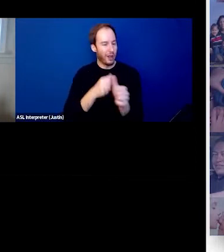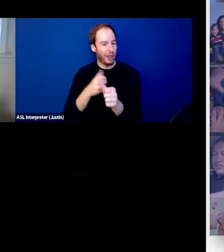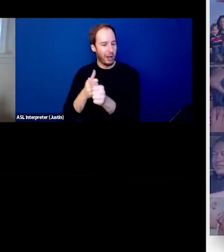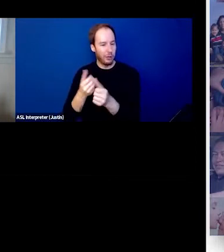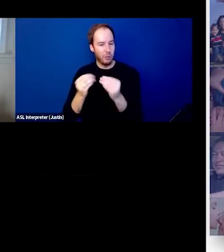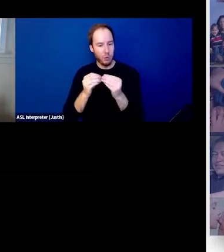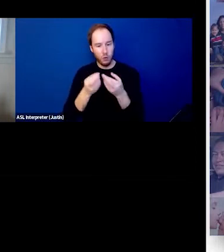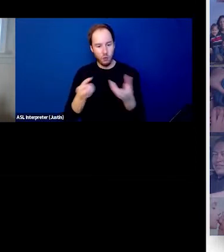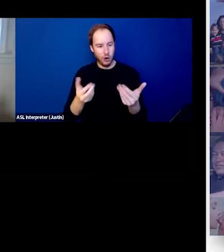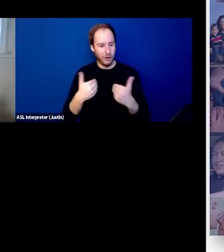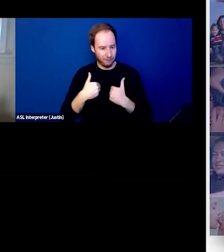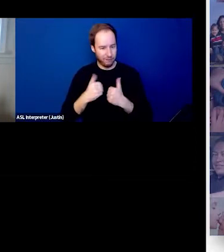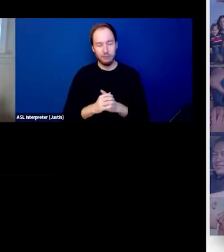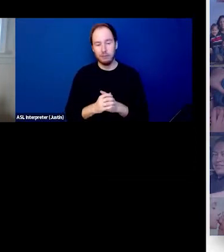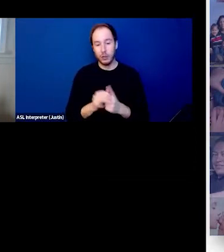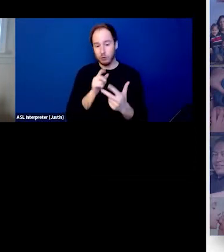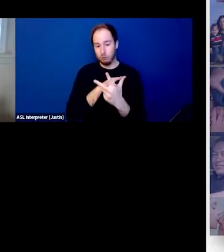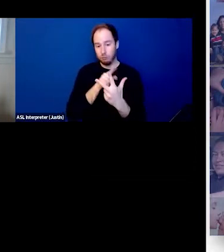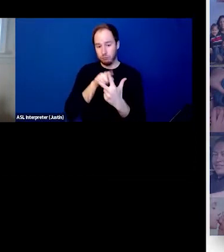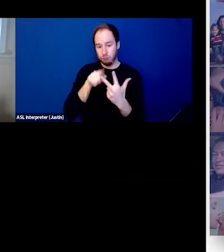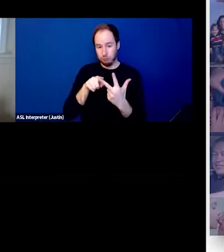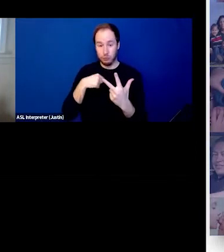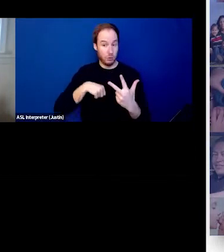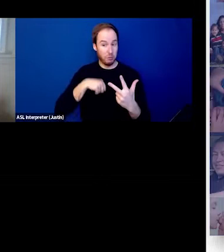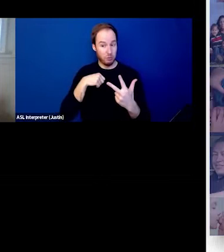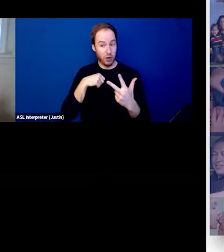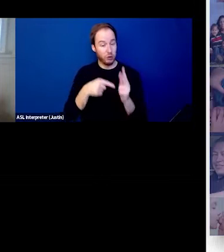So three resources that we are really proud to have debuted